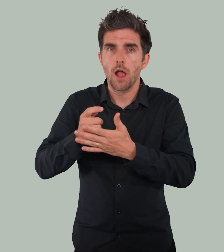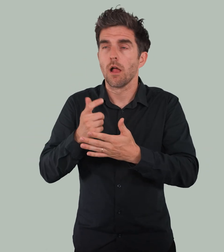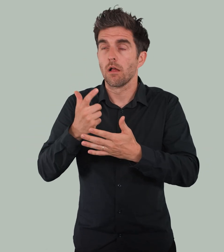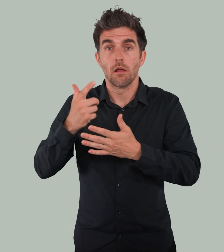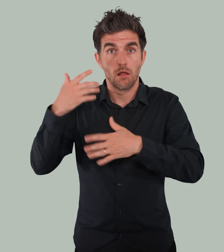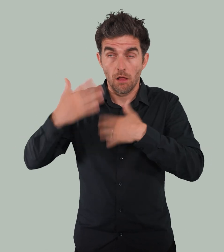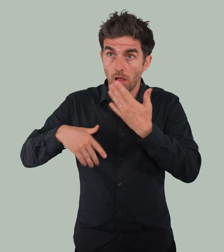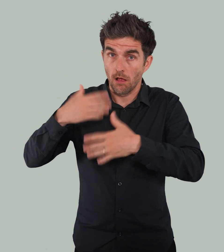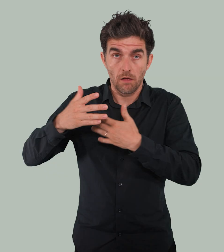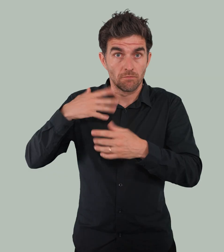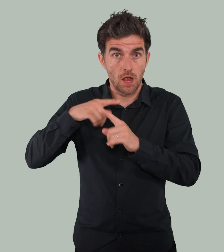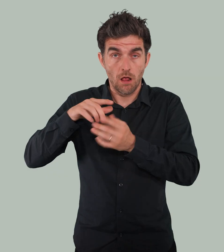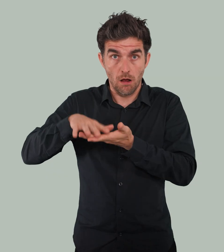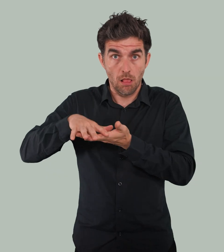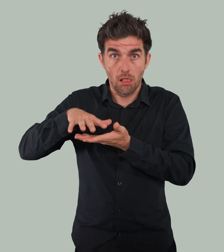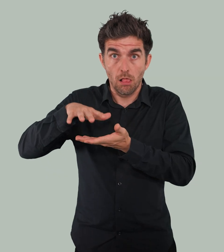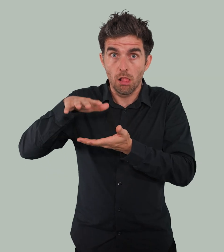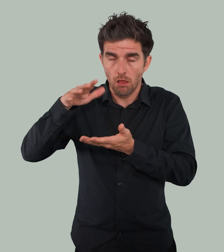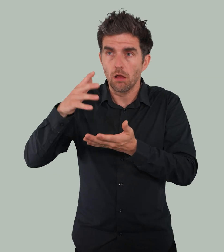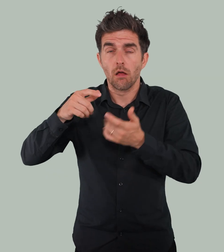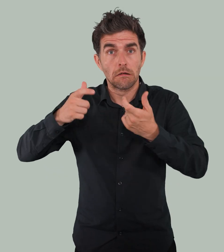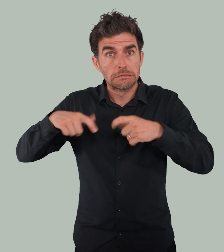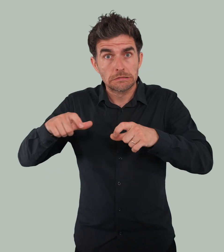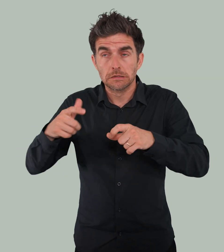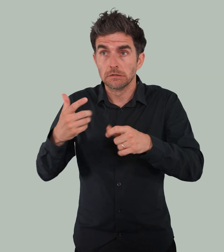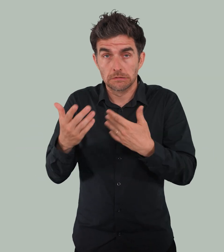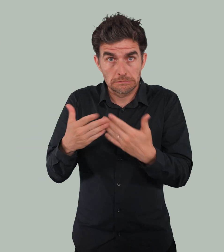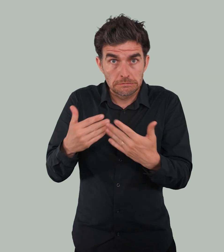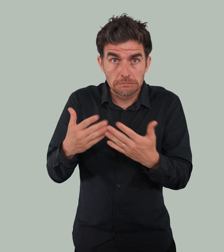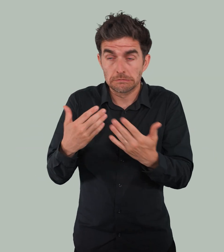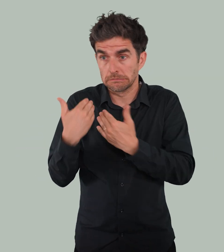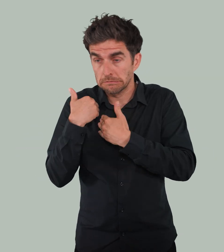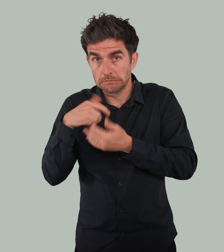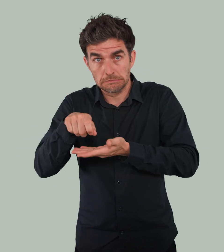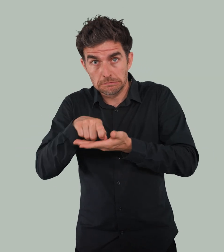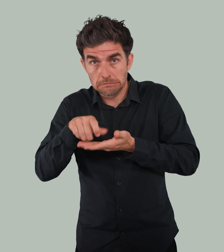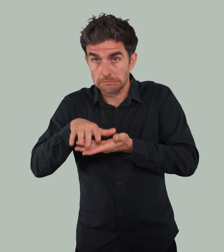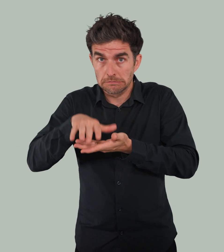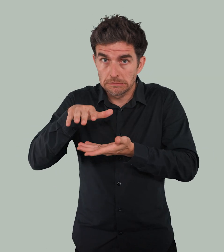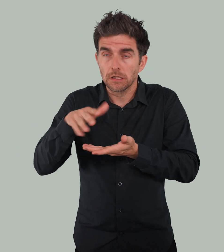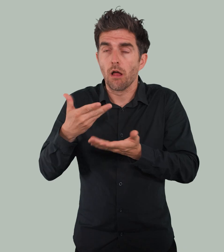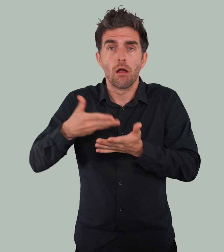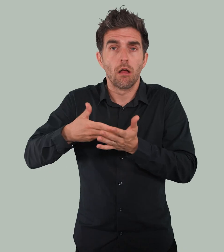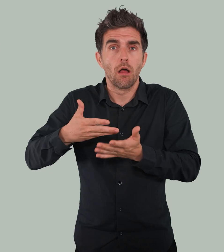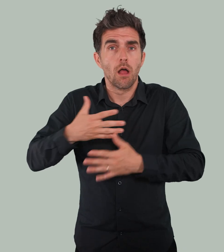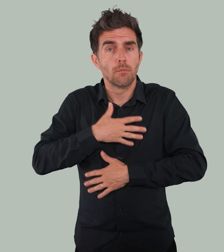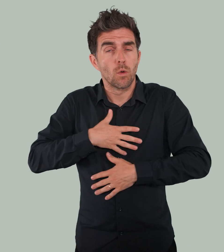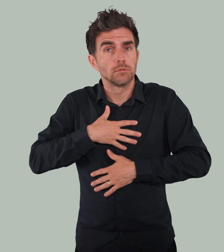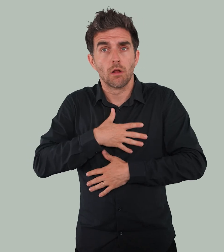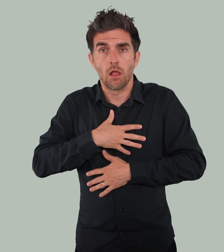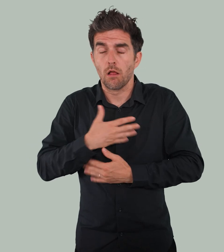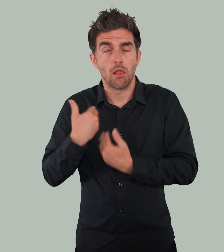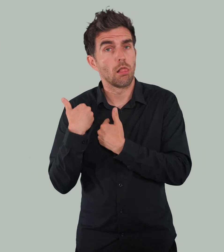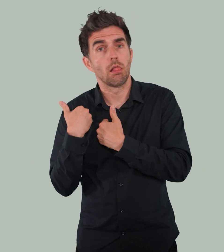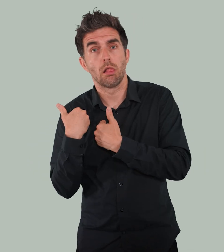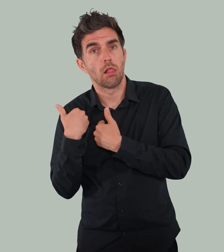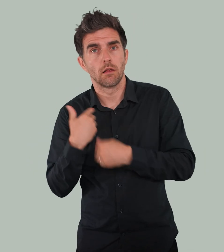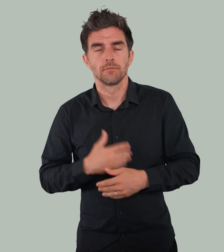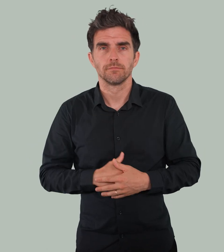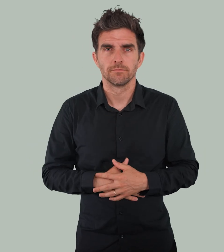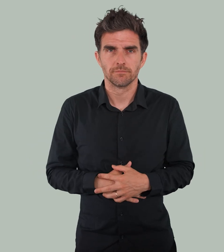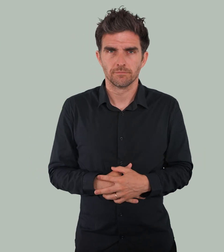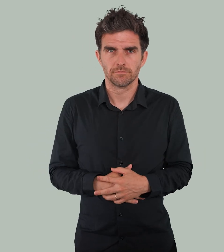are described as building over time, contributing to an ongoing administrative and emotional burden.